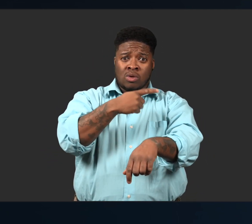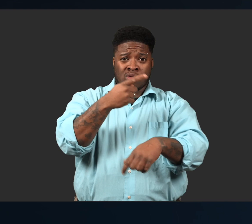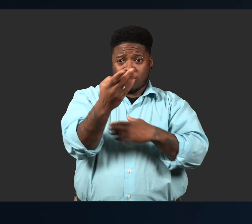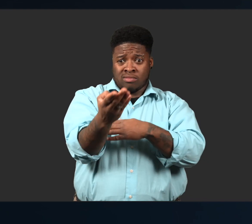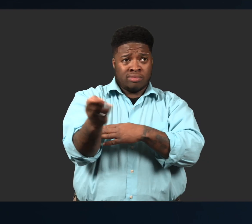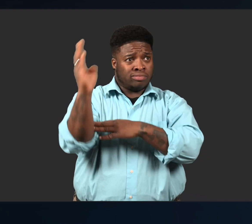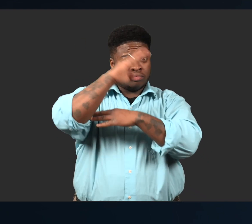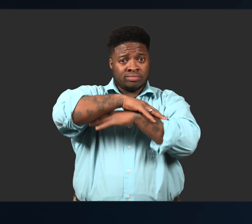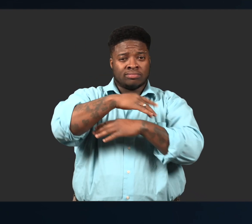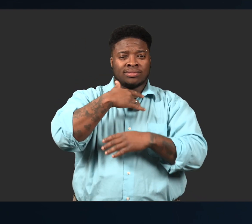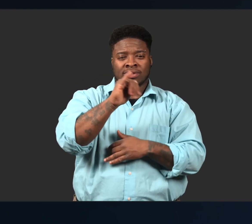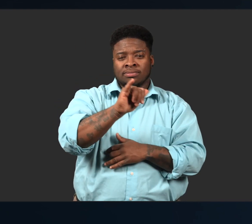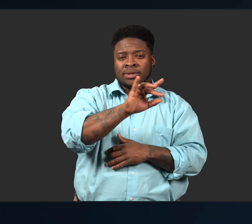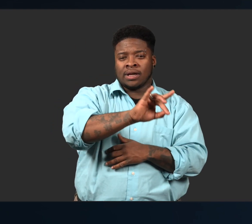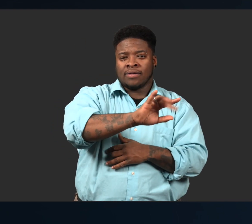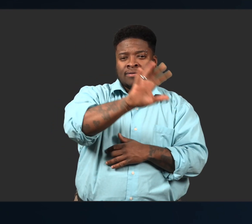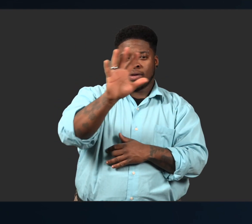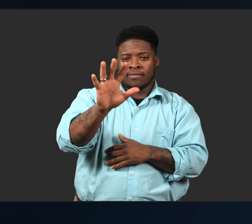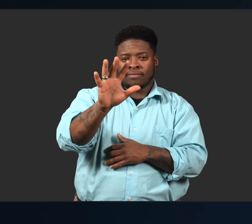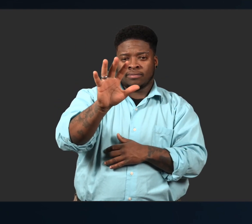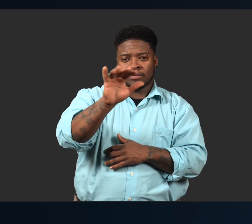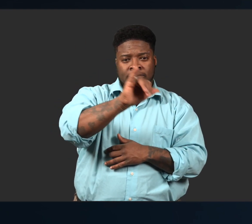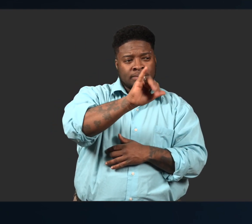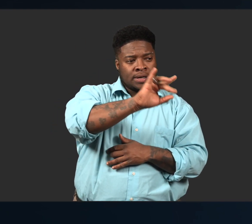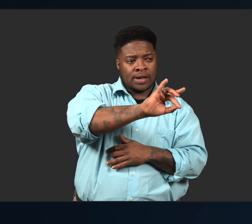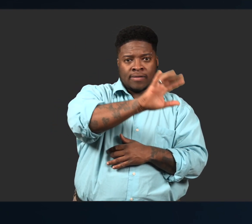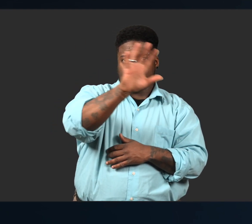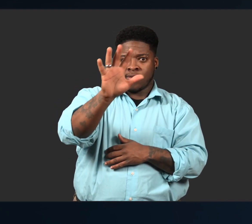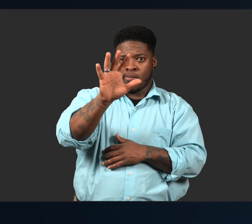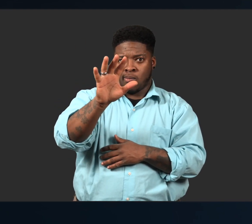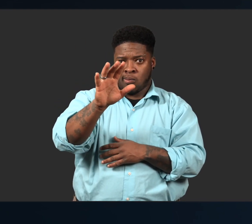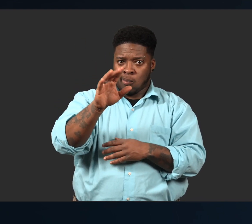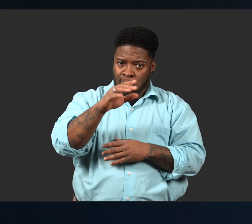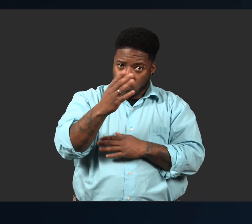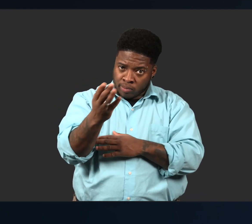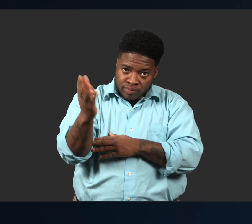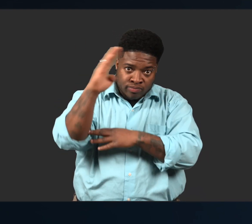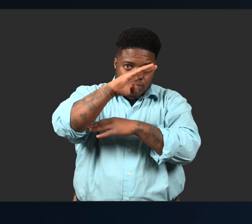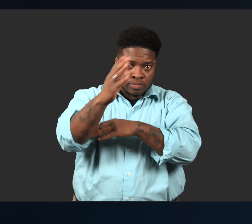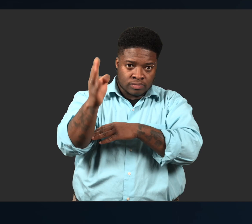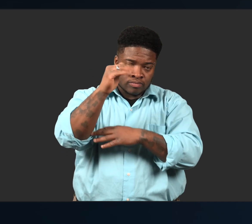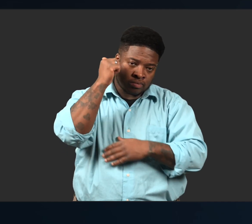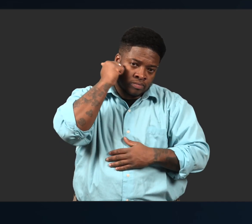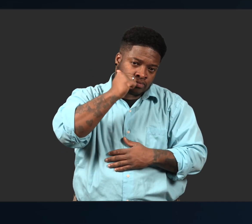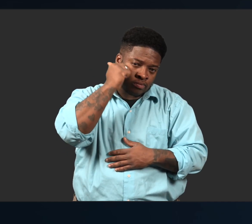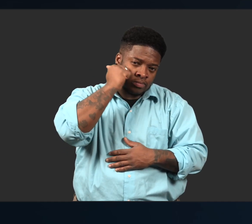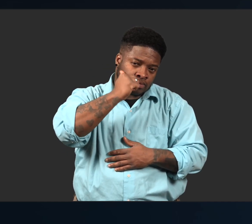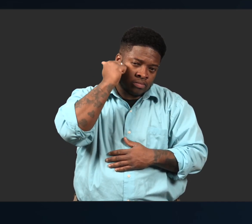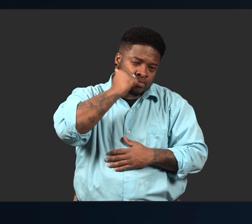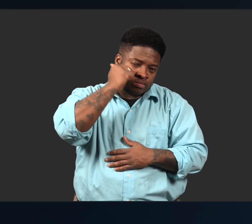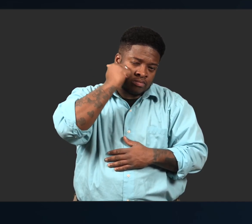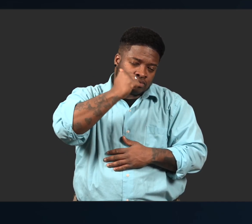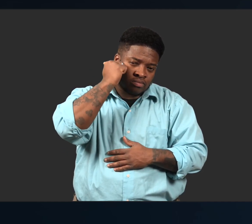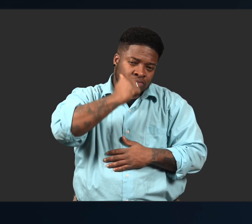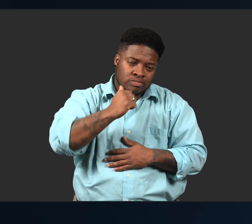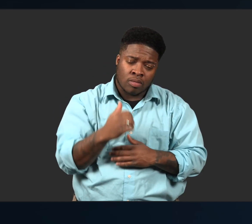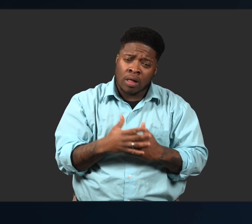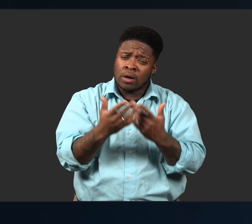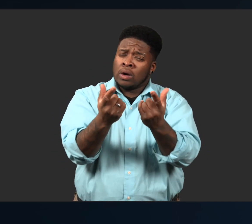Day programs typically run everyday from 8:00 am to 5:00 pm.